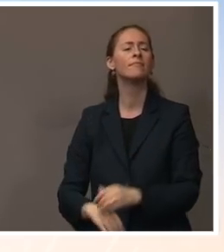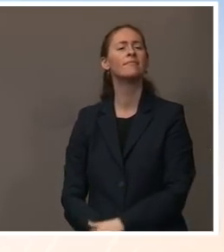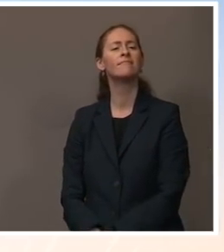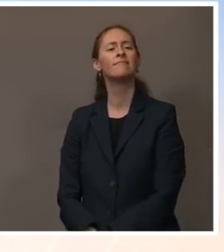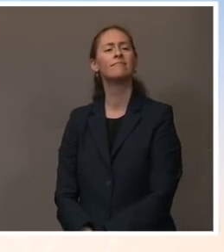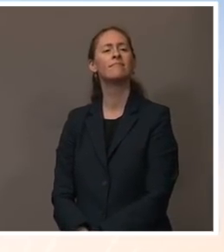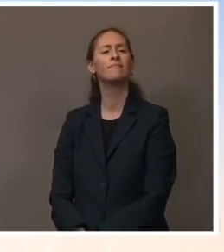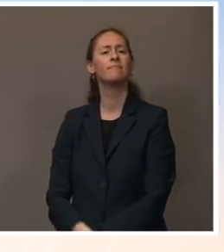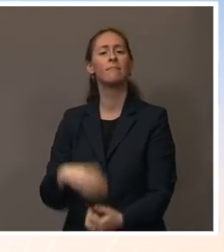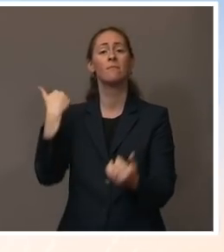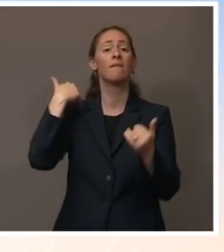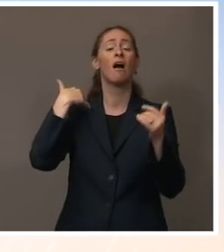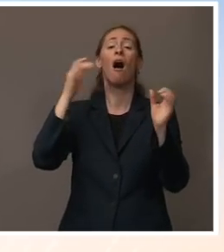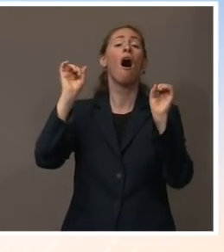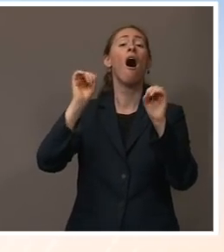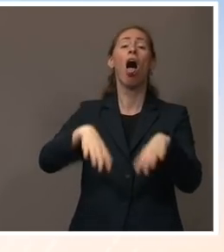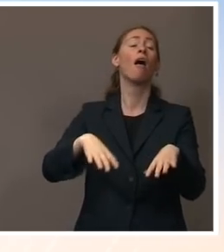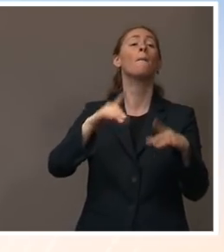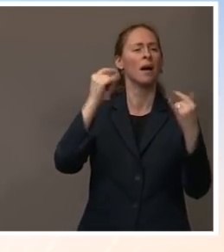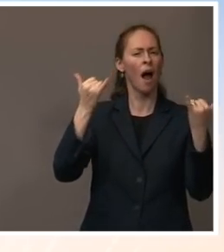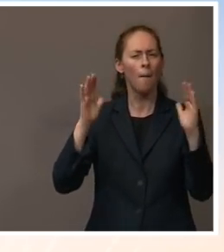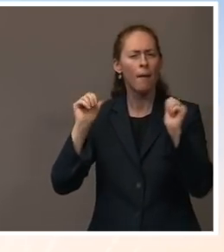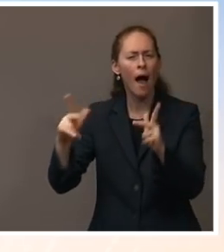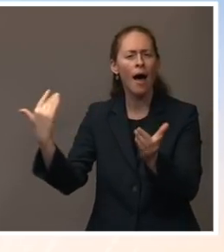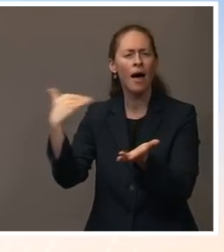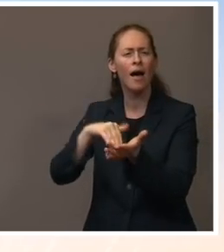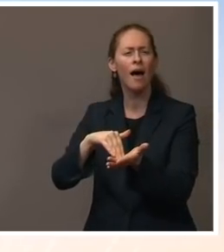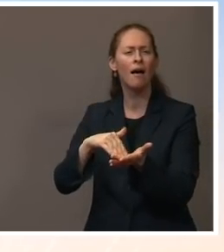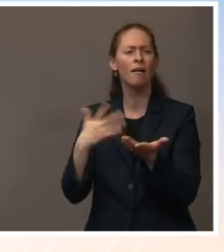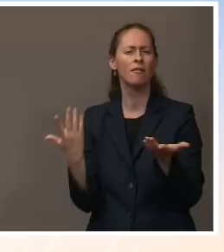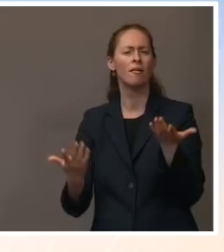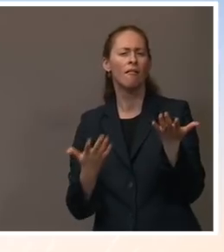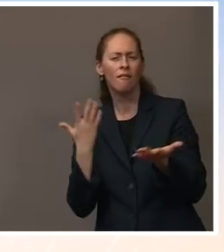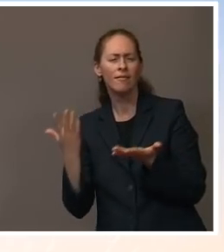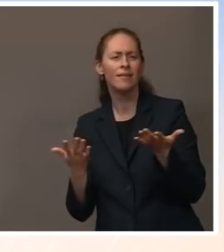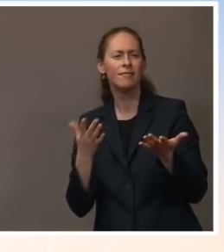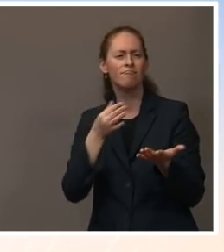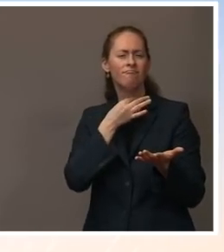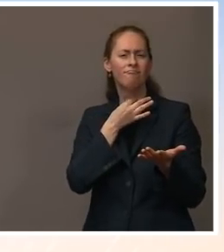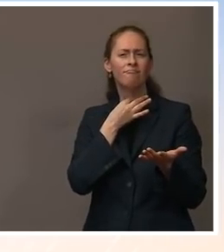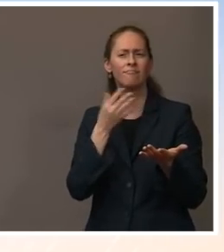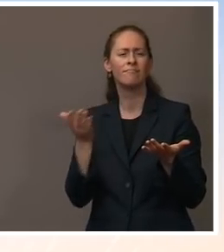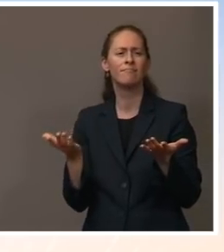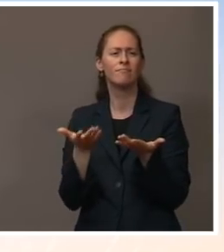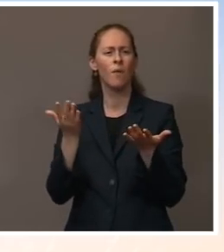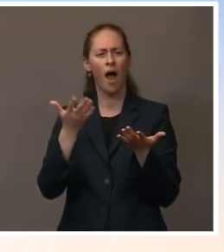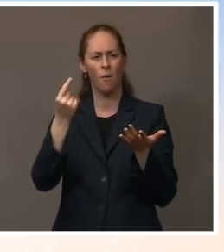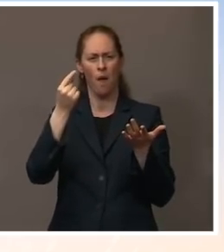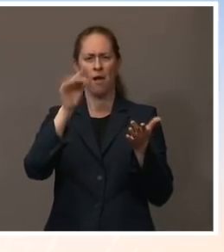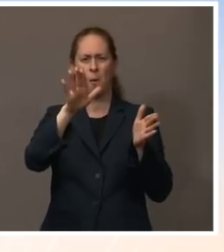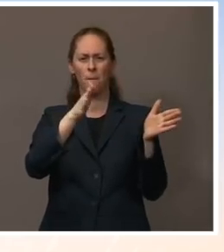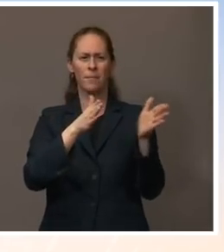So you're bringing the issue back again. What teeth do you believe that will have? And do you believe that that could become a reality again?